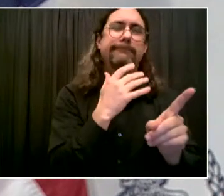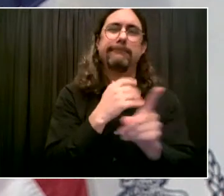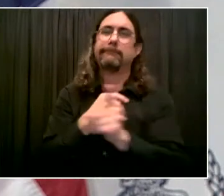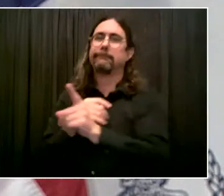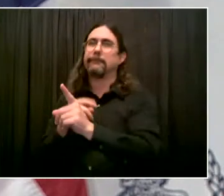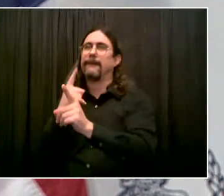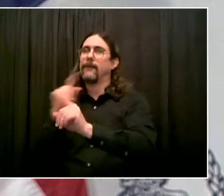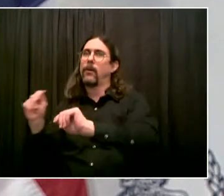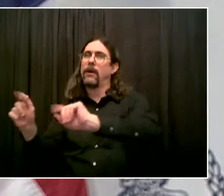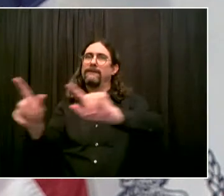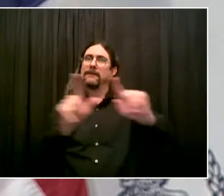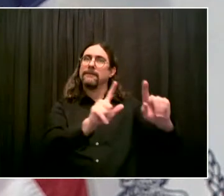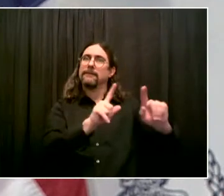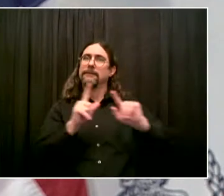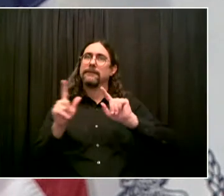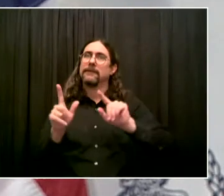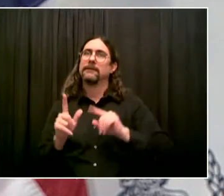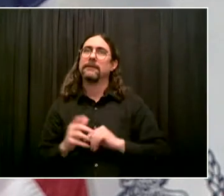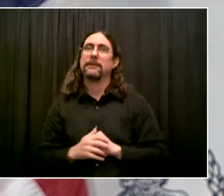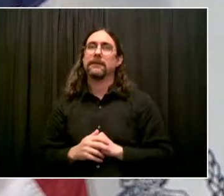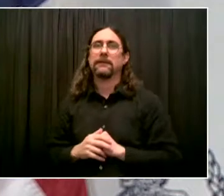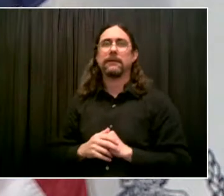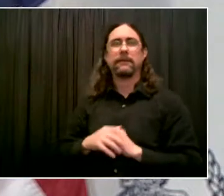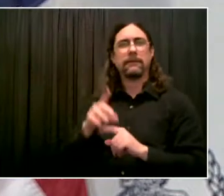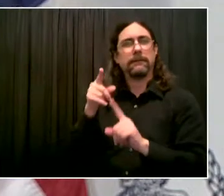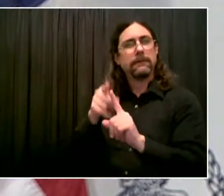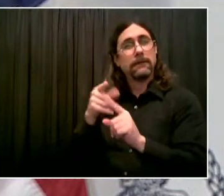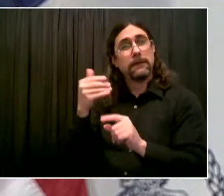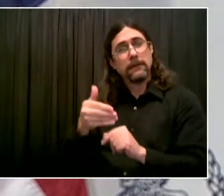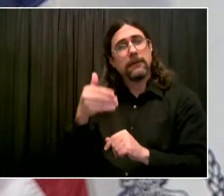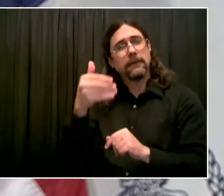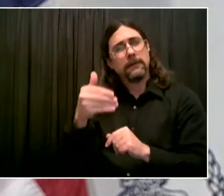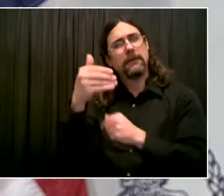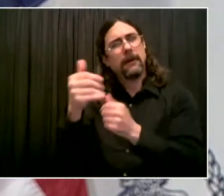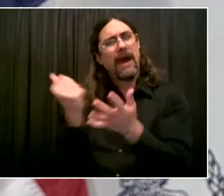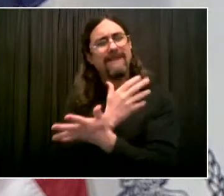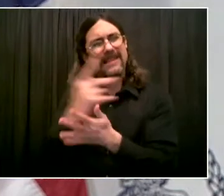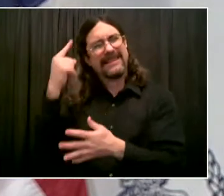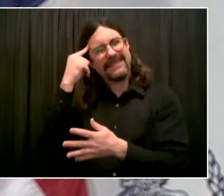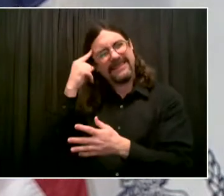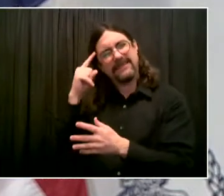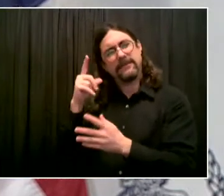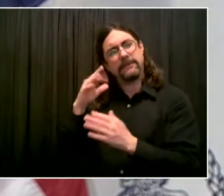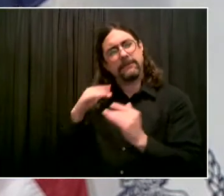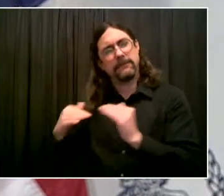POLICE REFORM PROPOSAL WOULD HAVE A PROFOUND EFFECT, REACHING SOME OTHER FOLKS